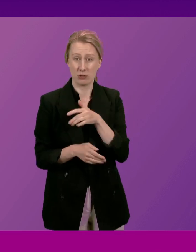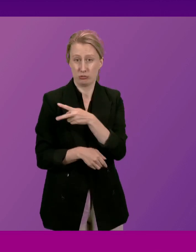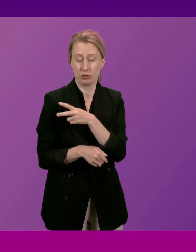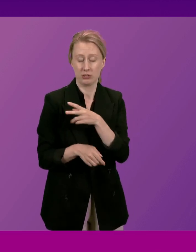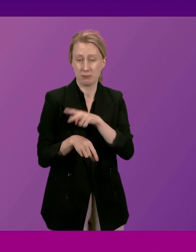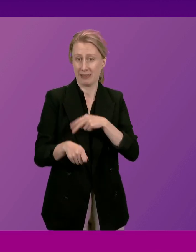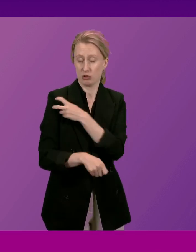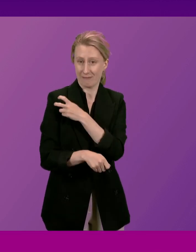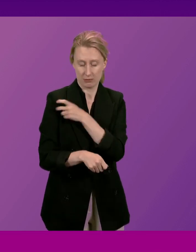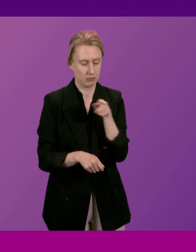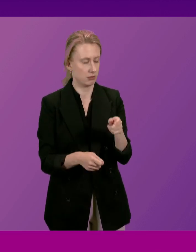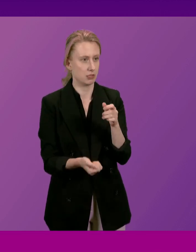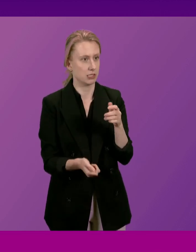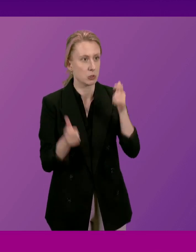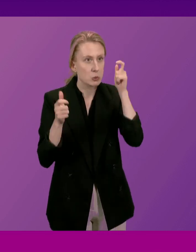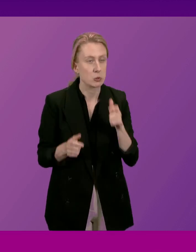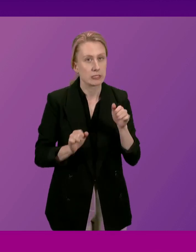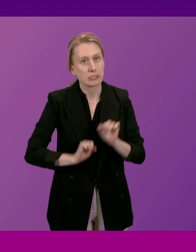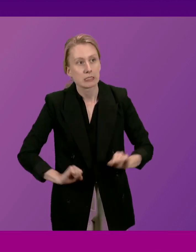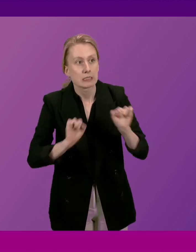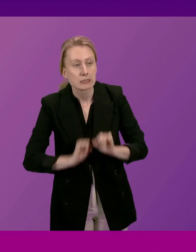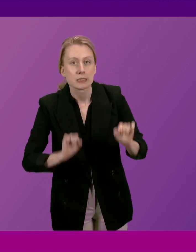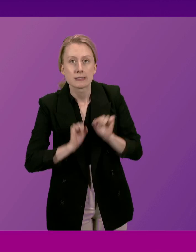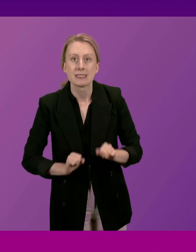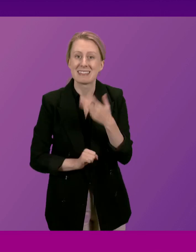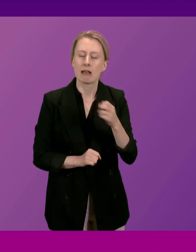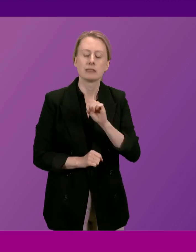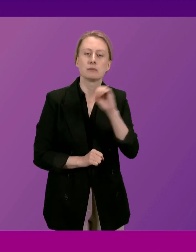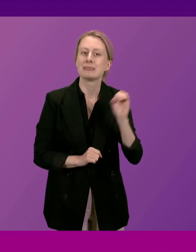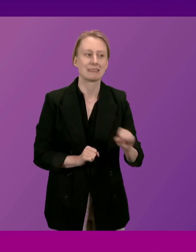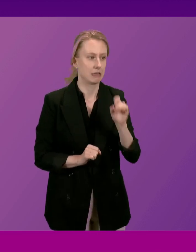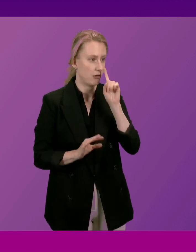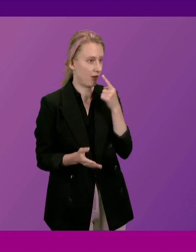are stuck in courtrooms every day, with 90 per cent of them not even giving evidence.